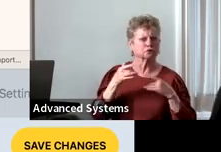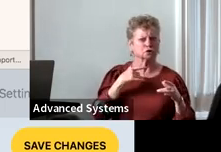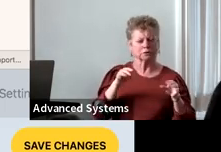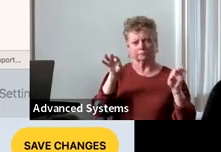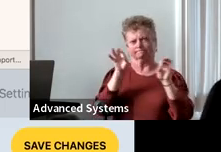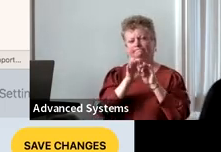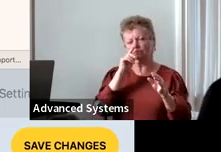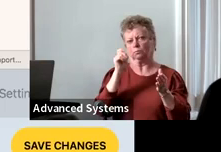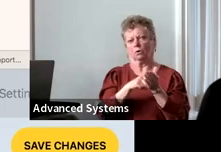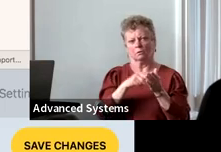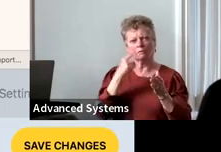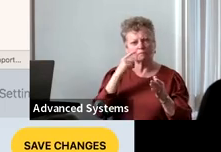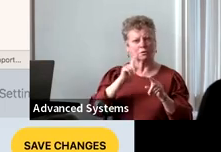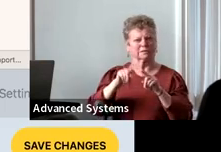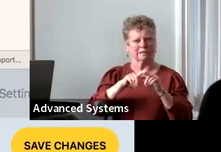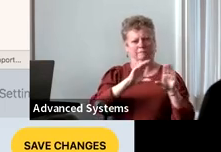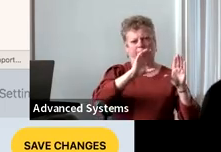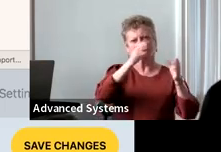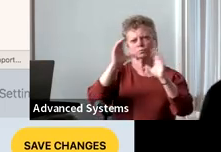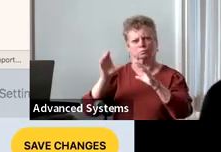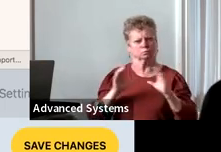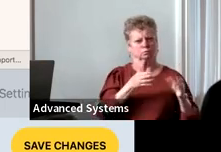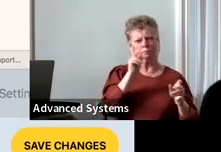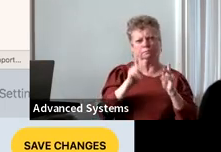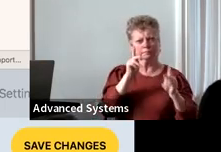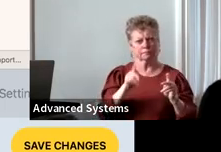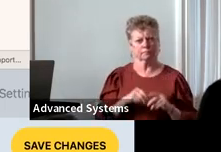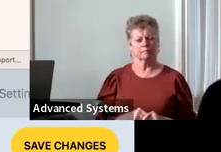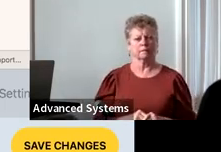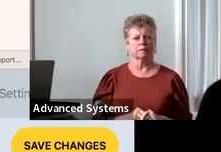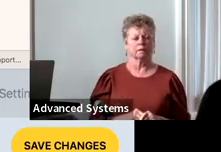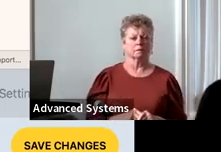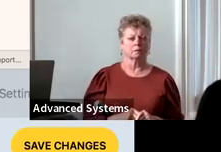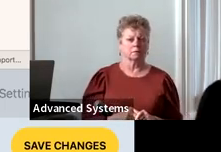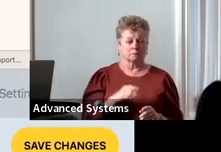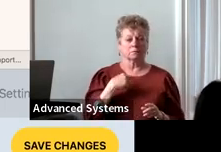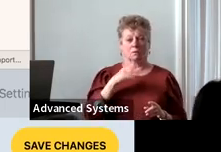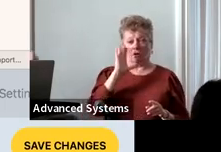for different populations of people. I am going to give you the story, first of all,